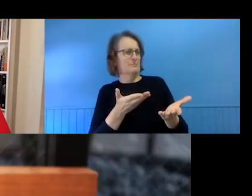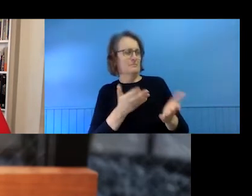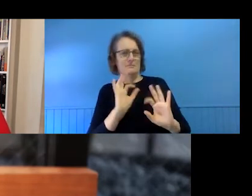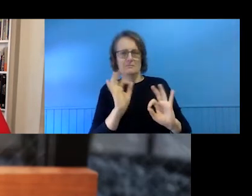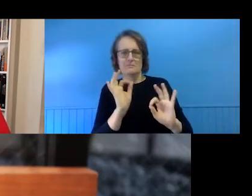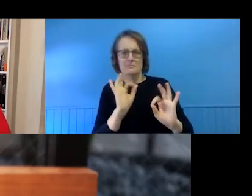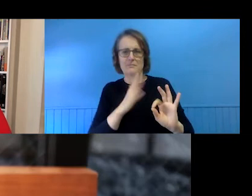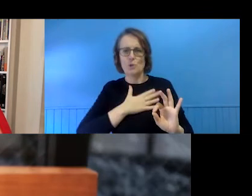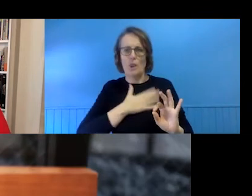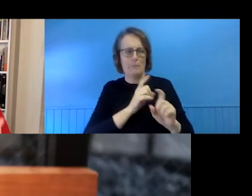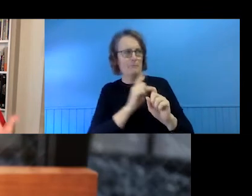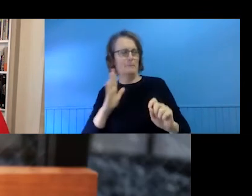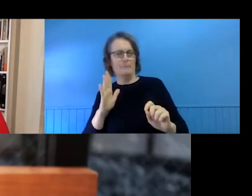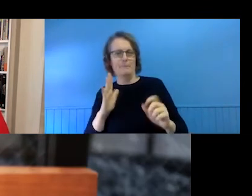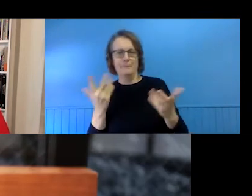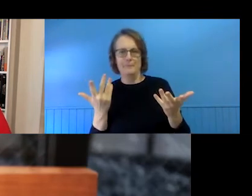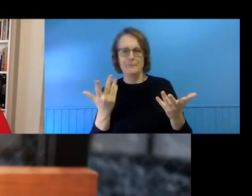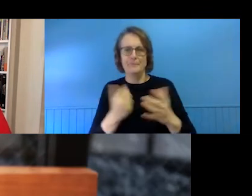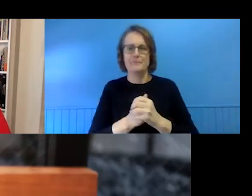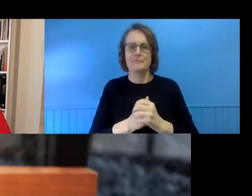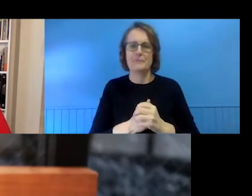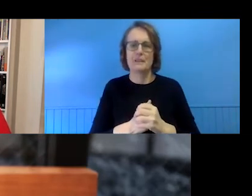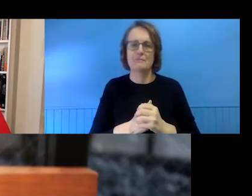desperation. I'm not sure if those are the kinds of people you want to